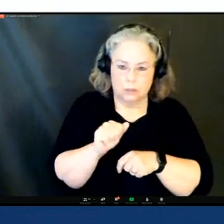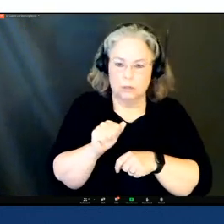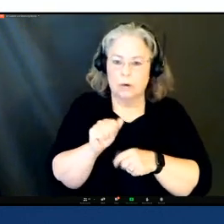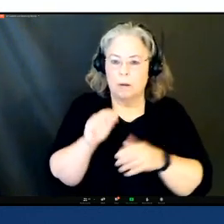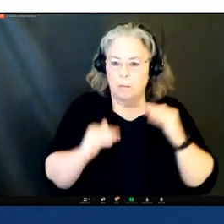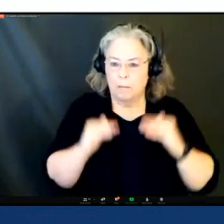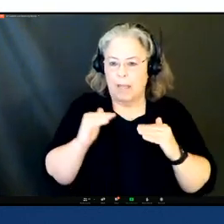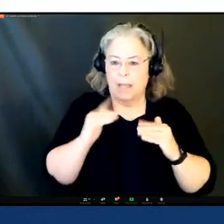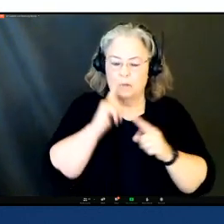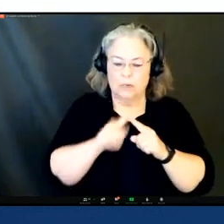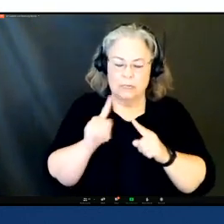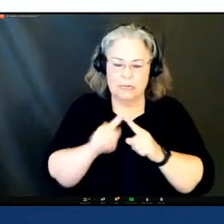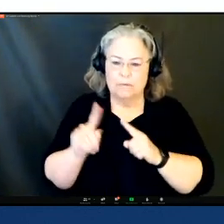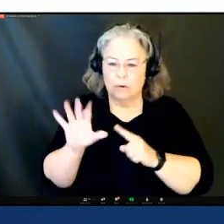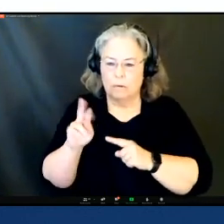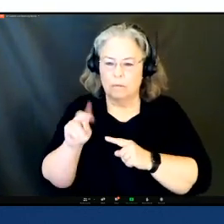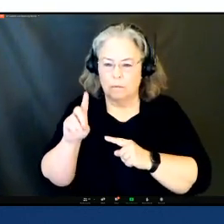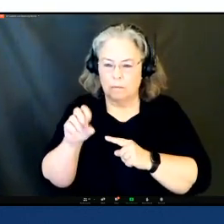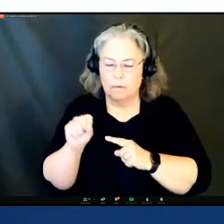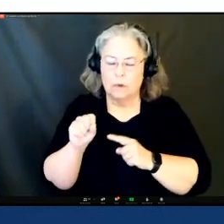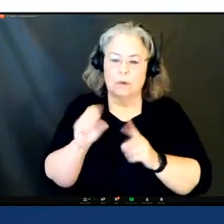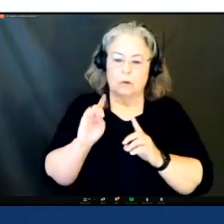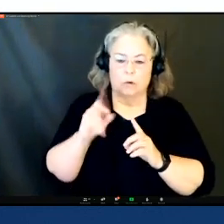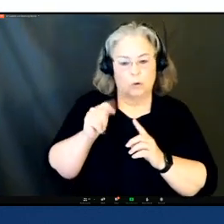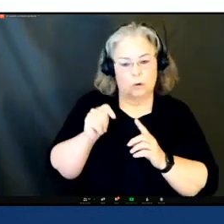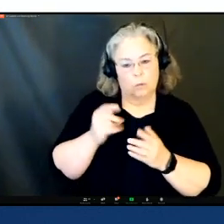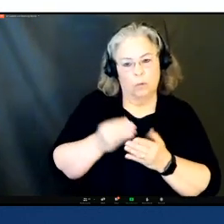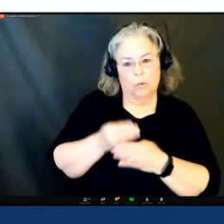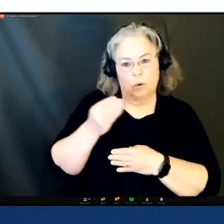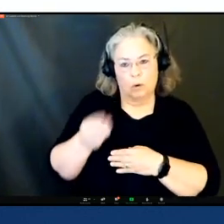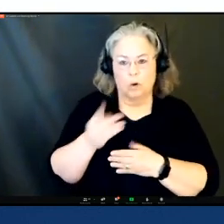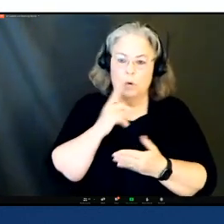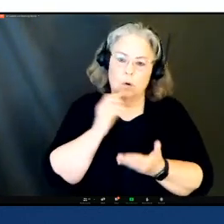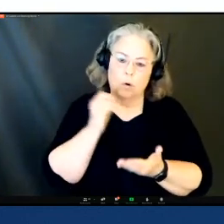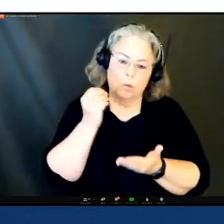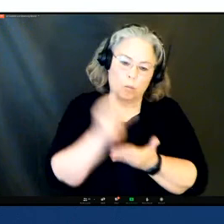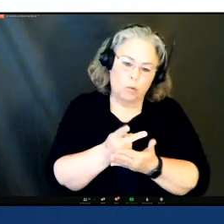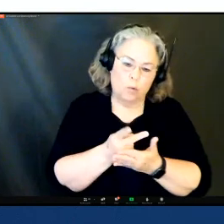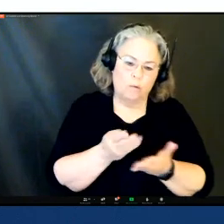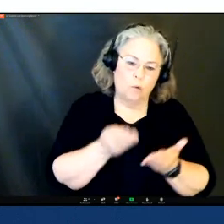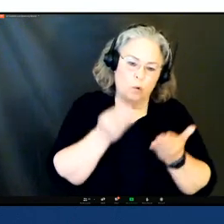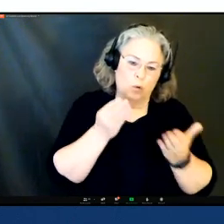Departments also submit requests for revisions to the approved recommended budget, and we revise our discretionary